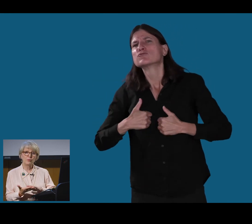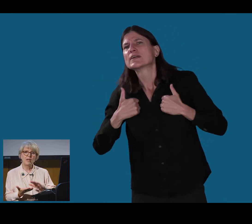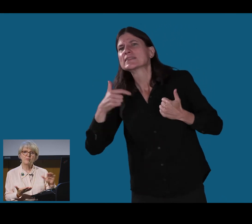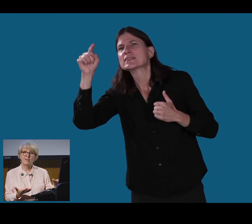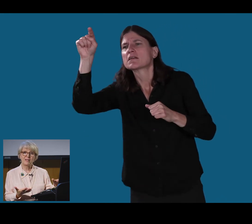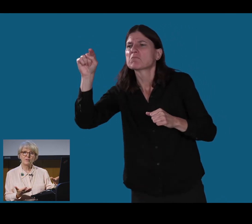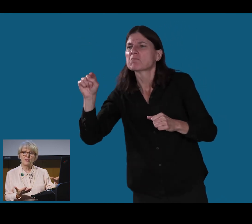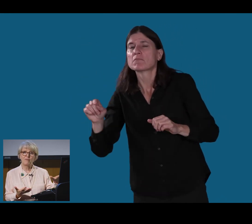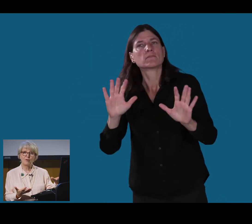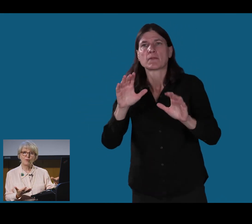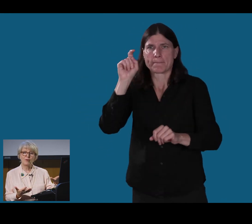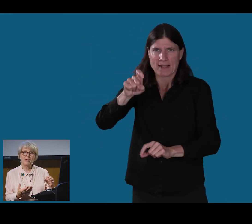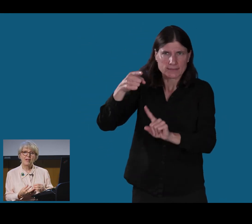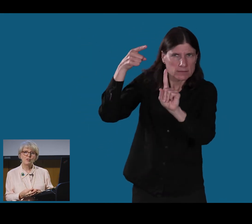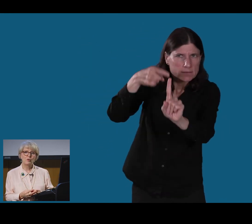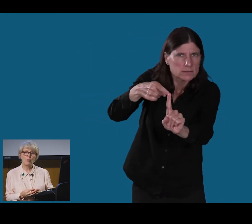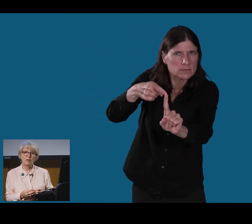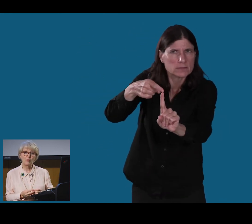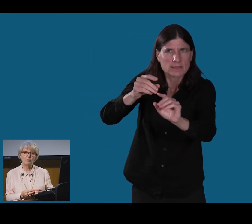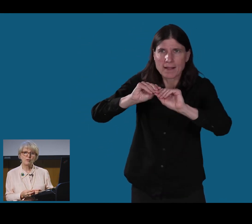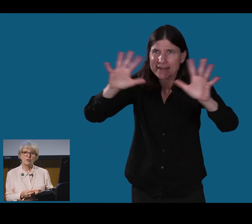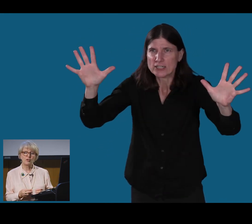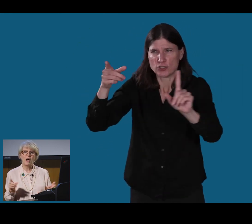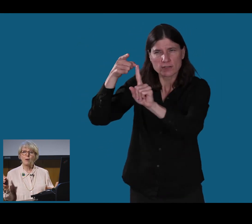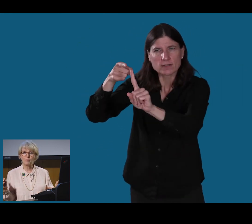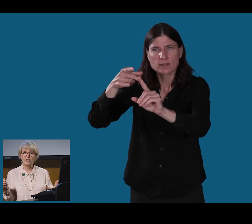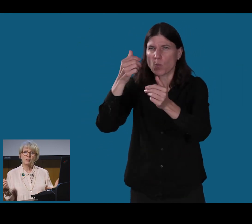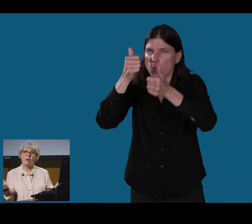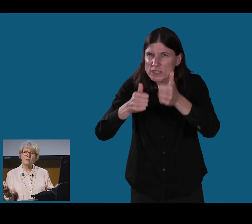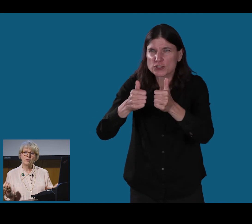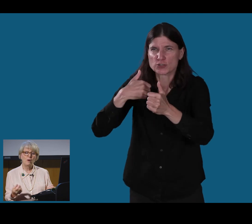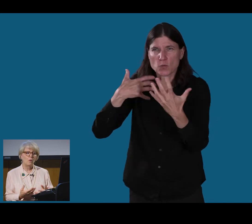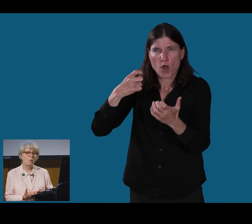You really have to take it a step further and do what we call in research “operationalize”